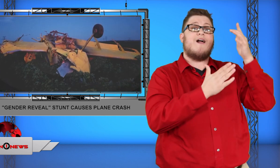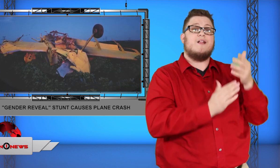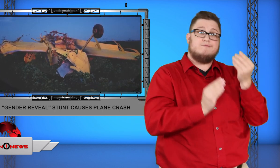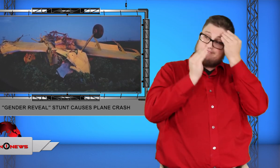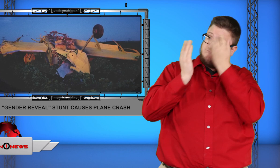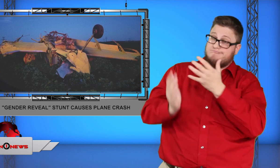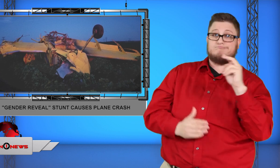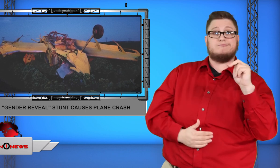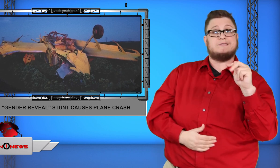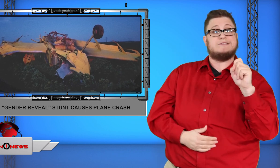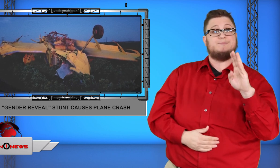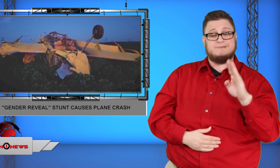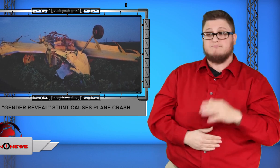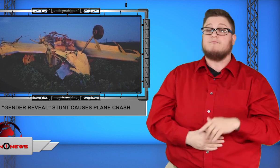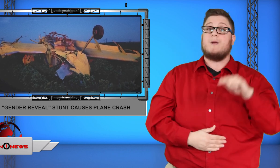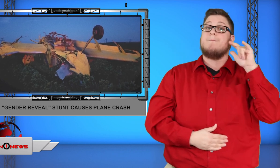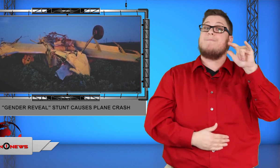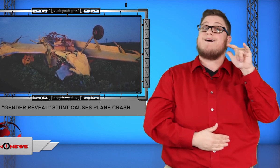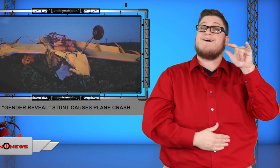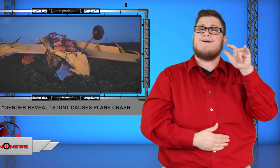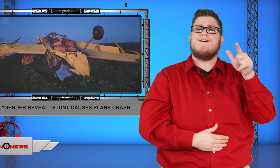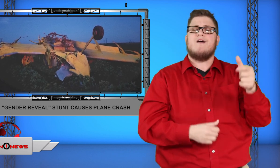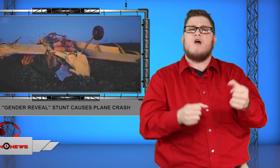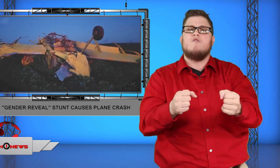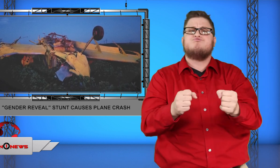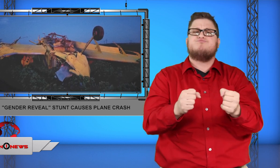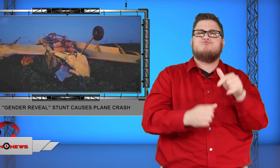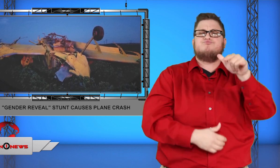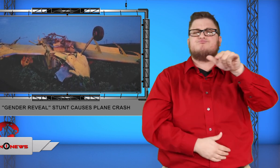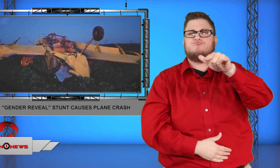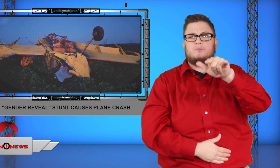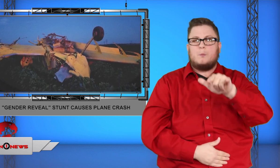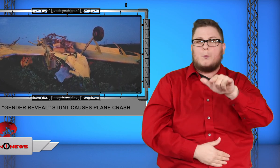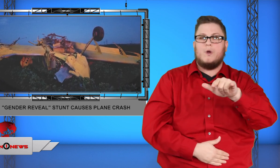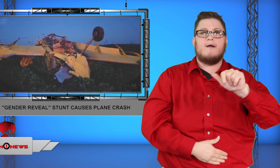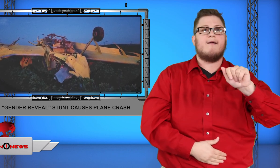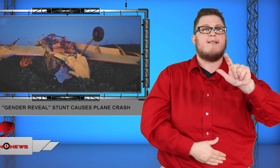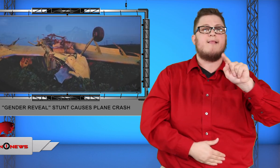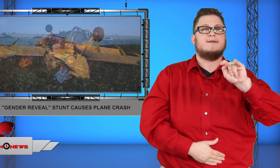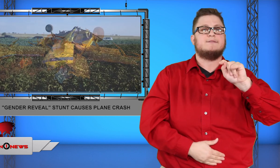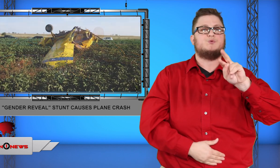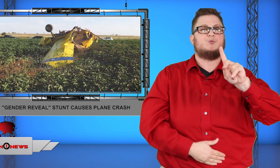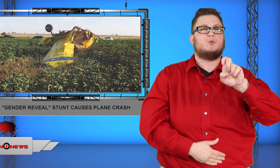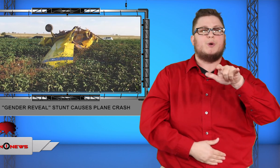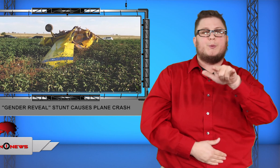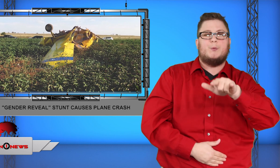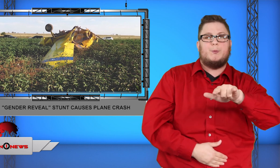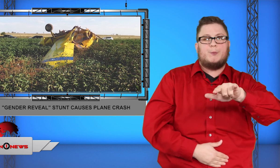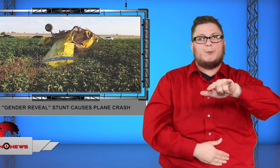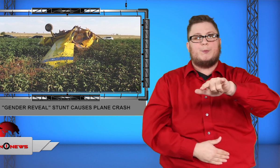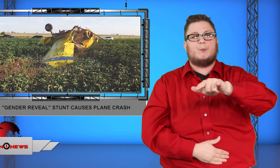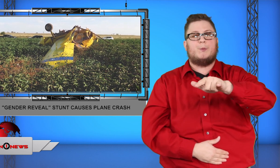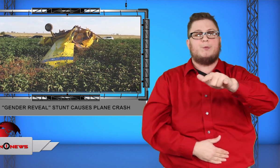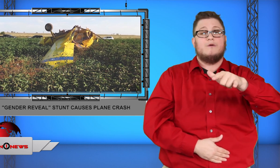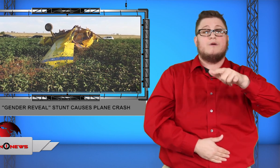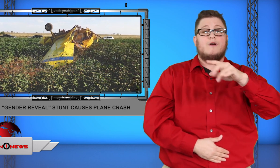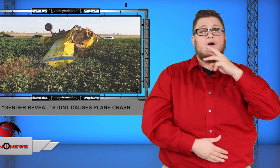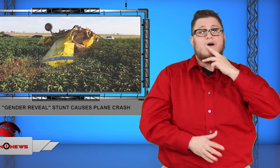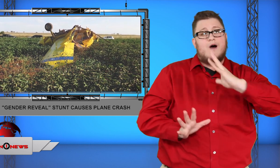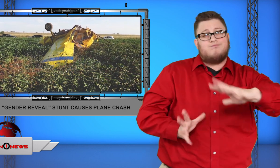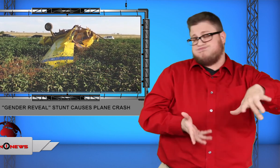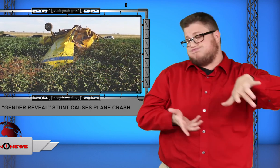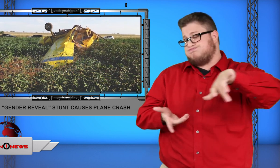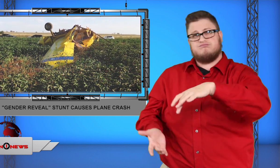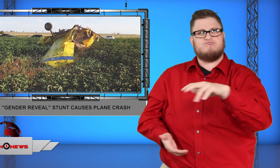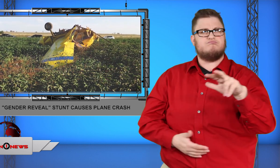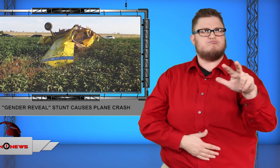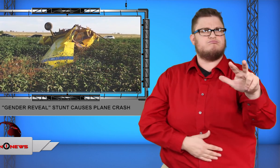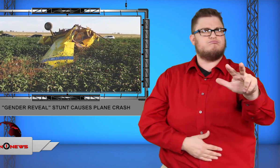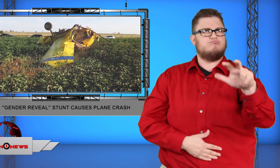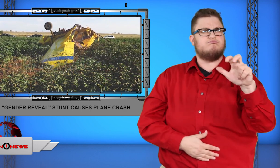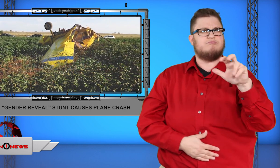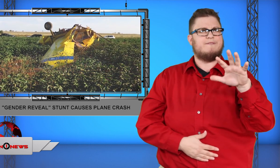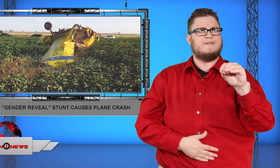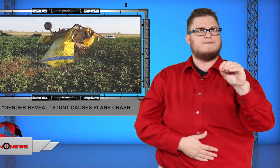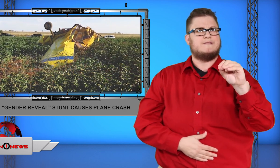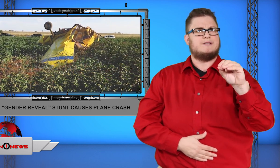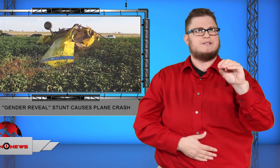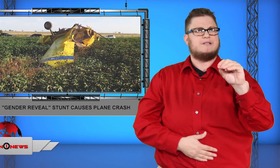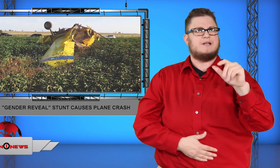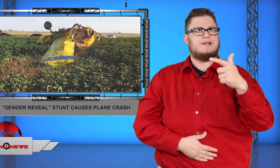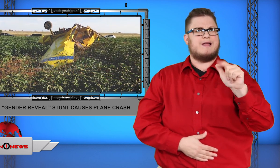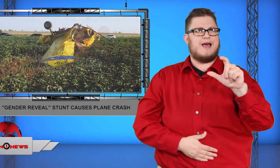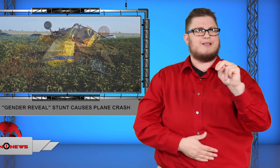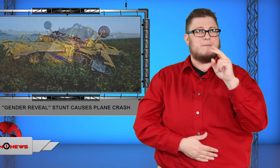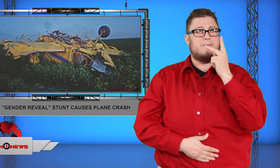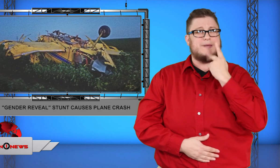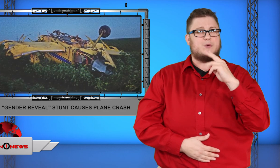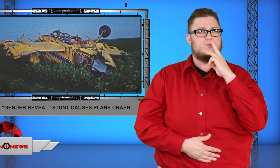The pilot told the NTSB he was flying his plane at a low altitude to dump 350 gallons